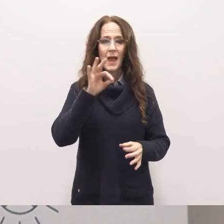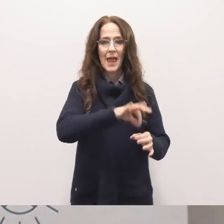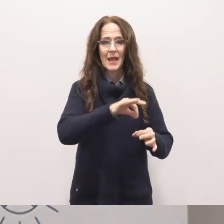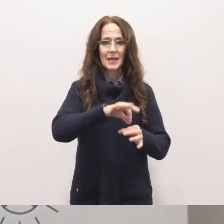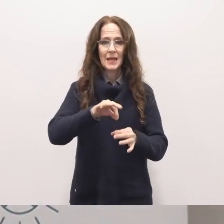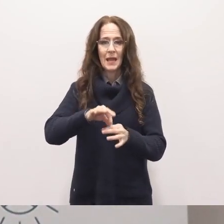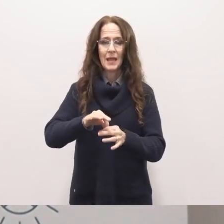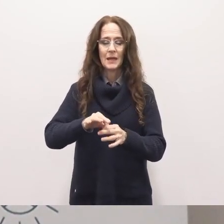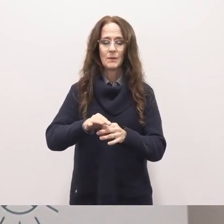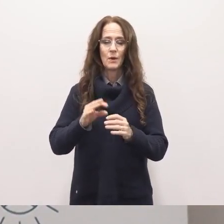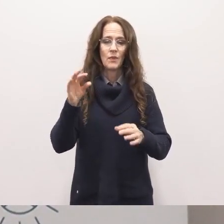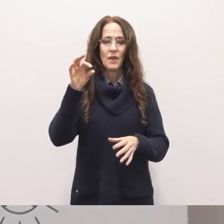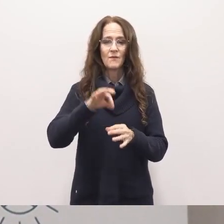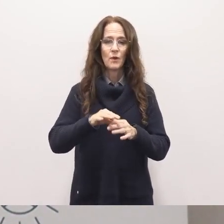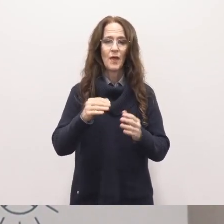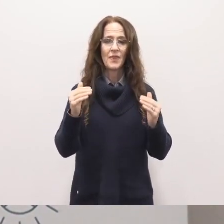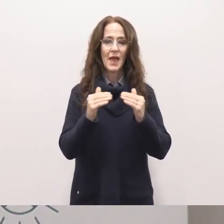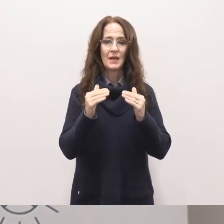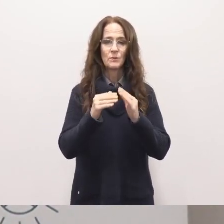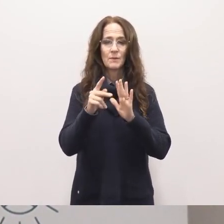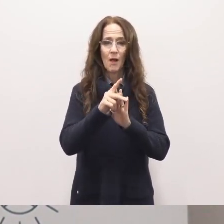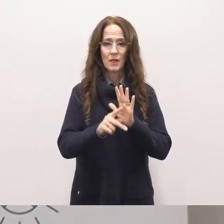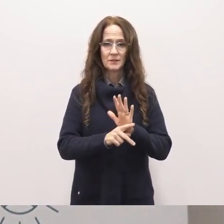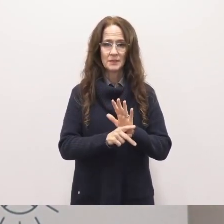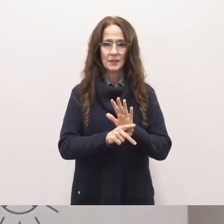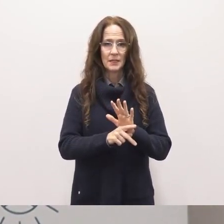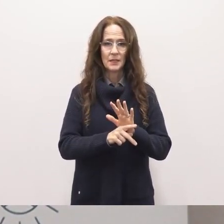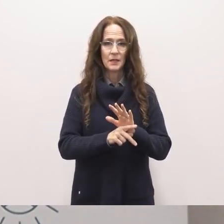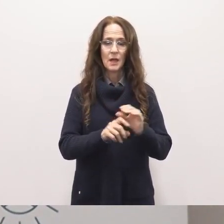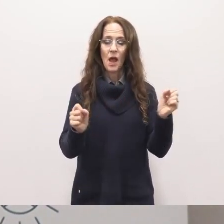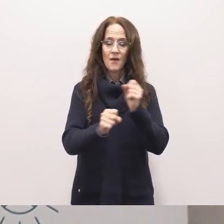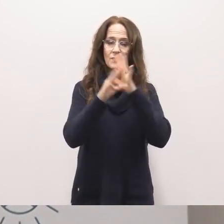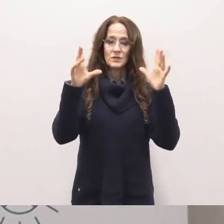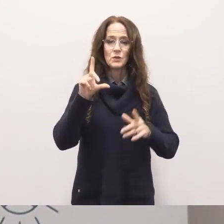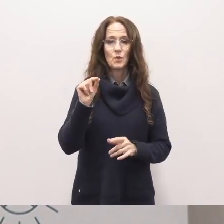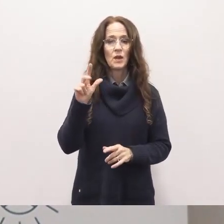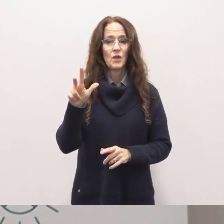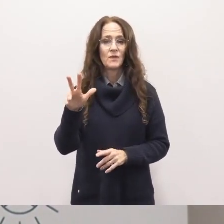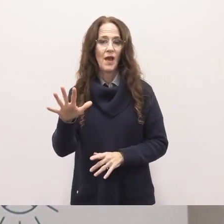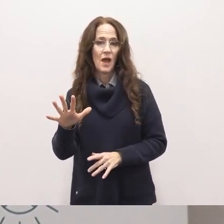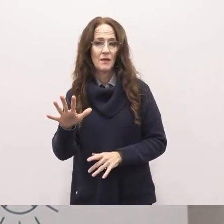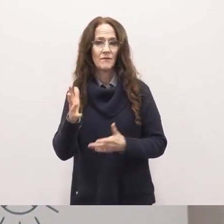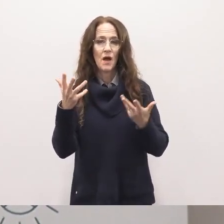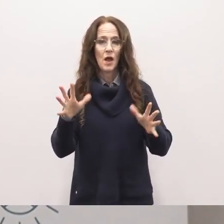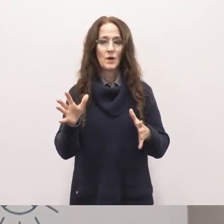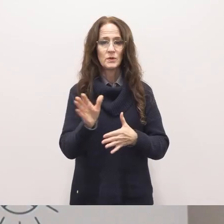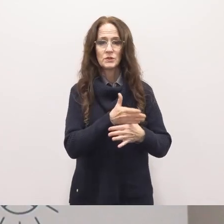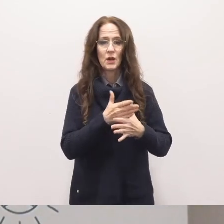on the equity policy. In terms of Vision 2035, I already shared my concerns,